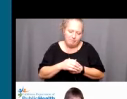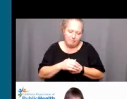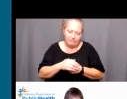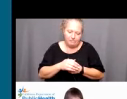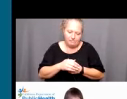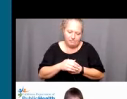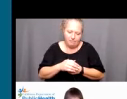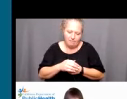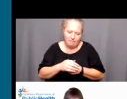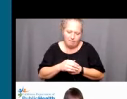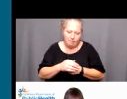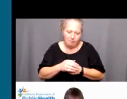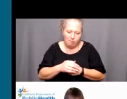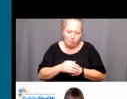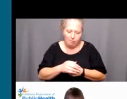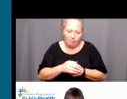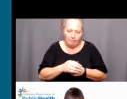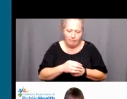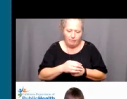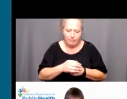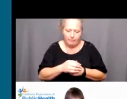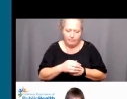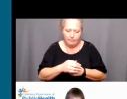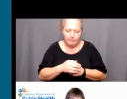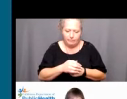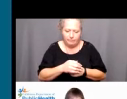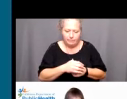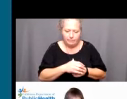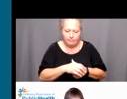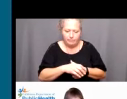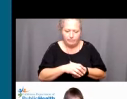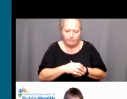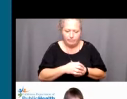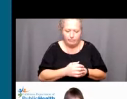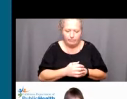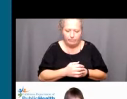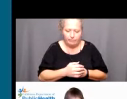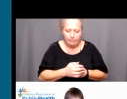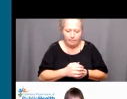Thank you so much. And there was already discussion in